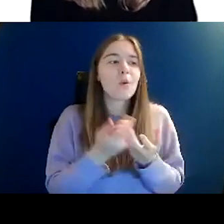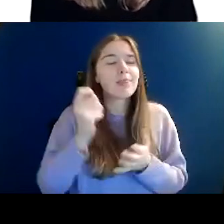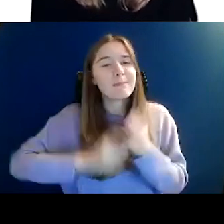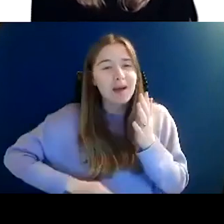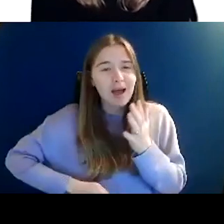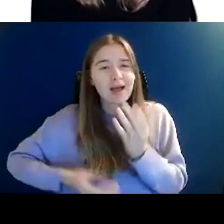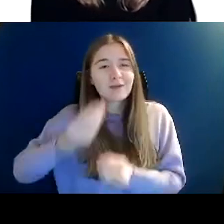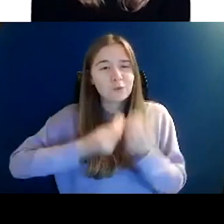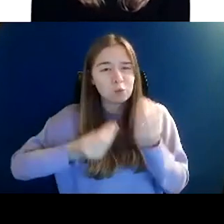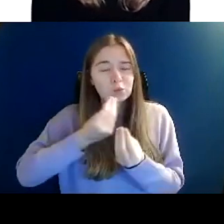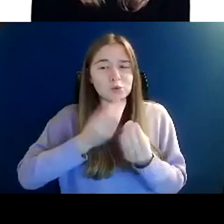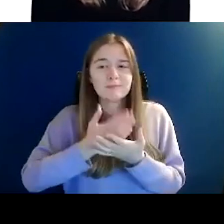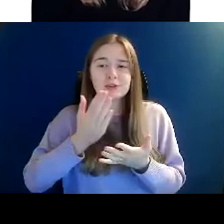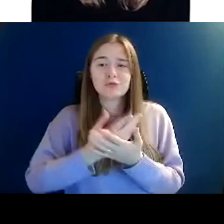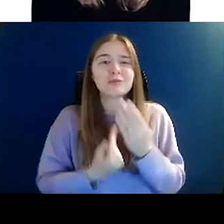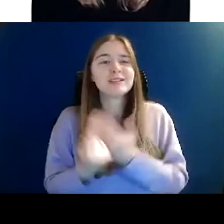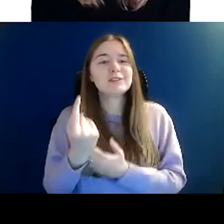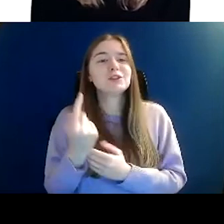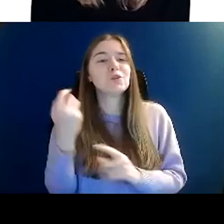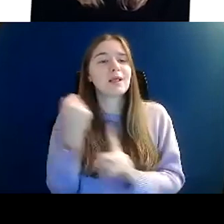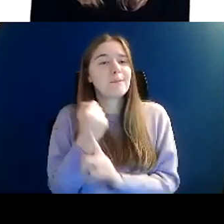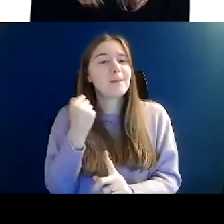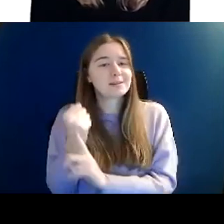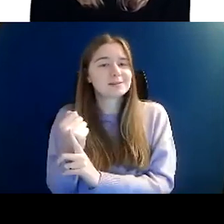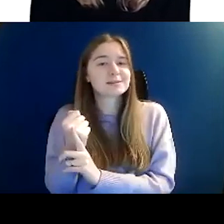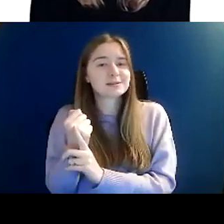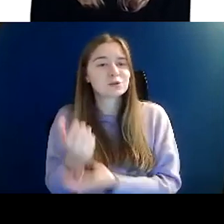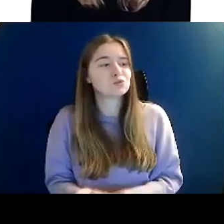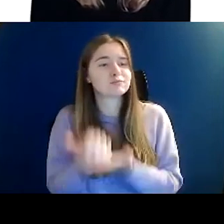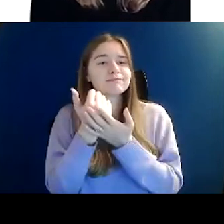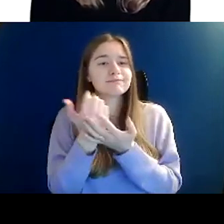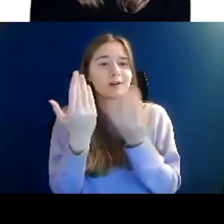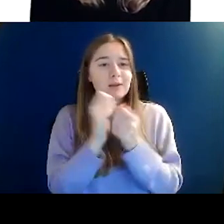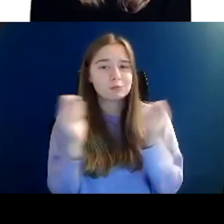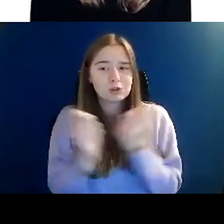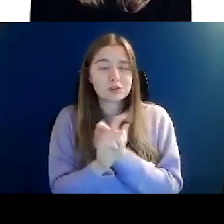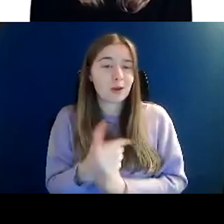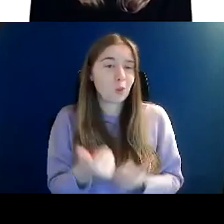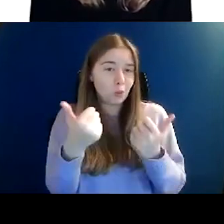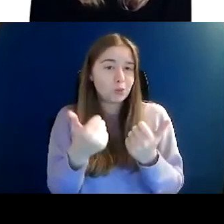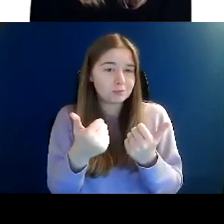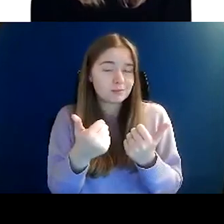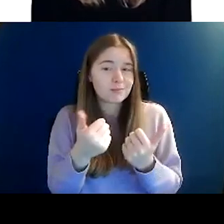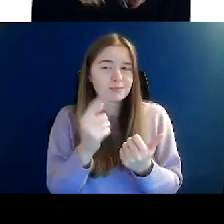every little thing to make an individual impact, which is good. And I think a point we actually raised